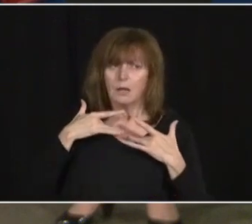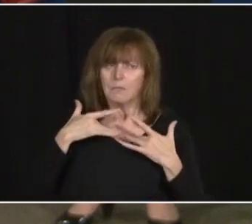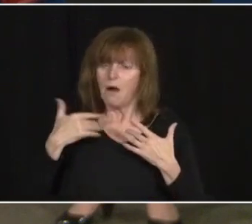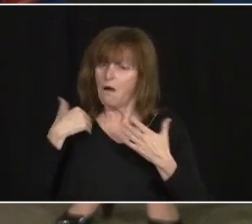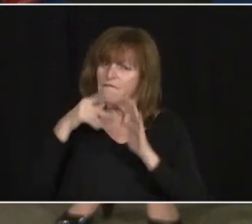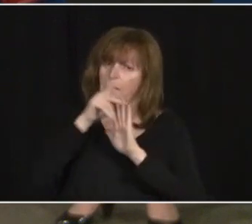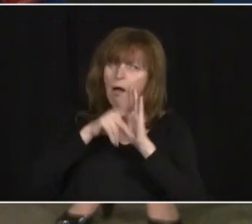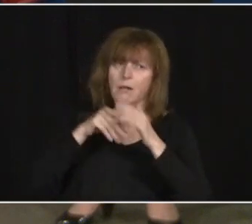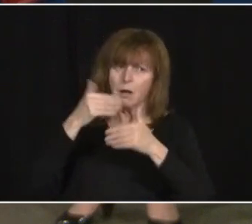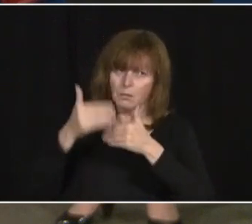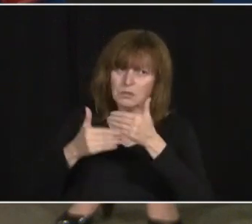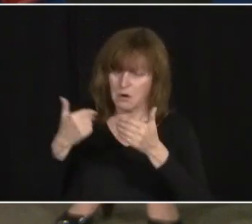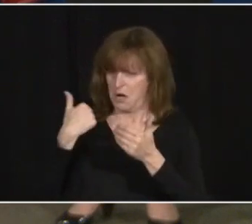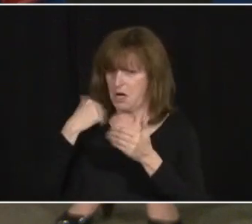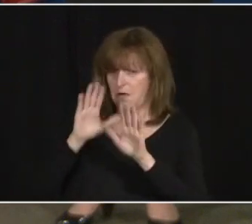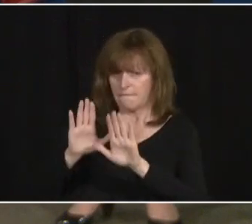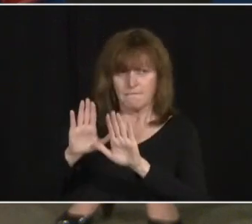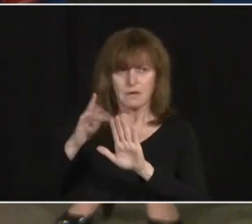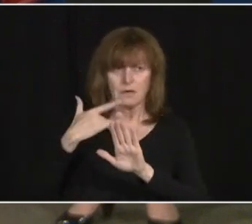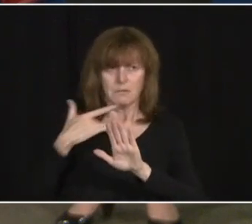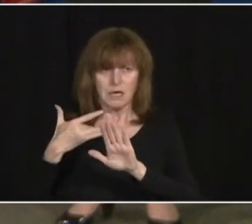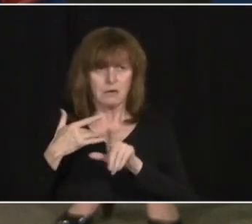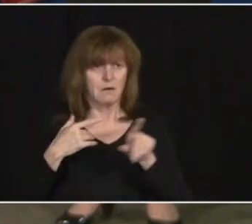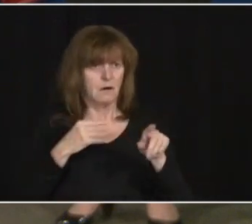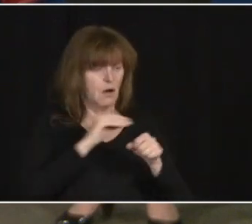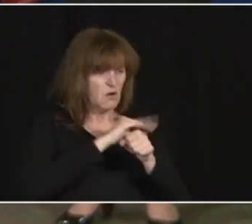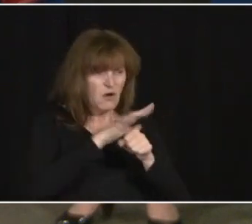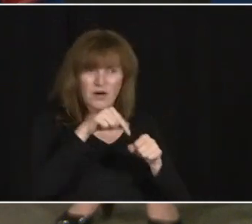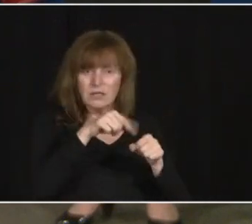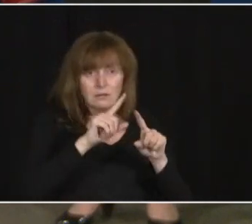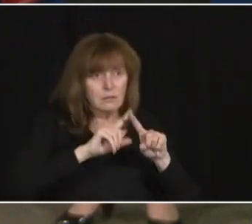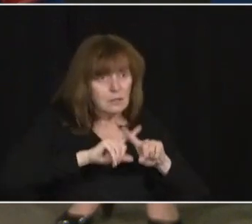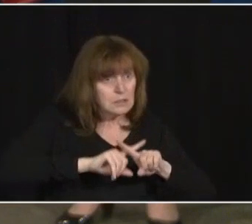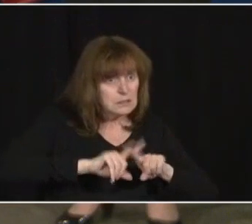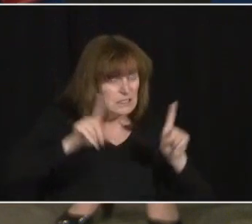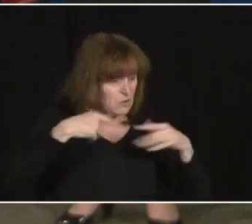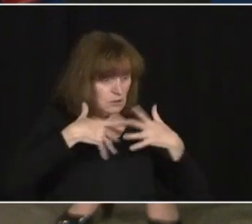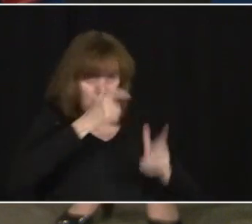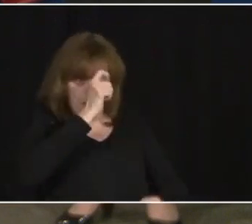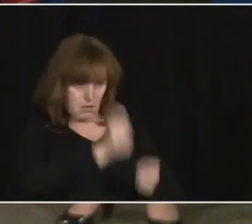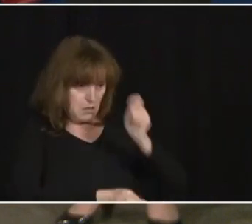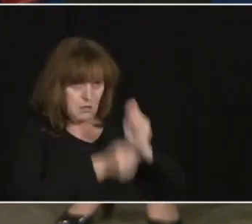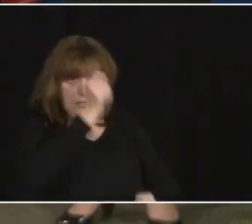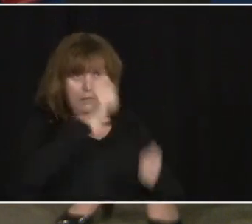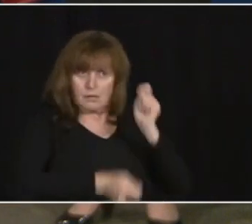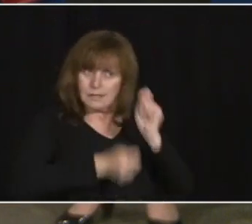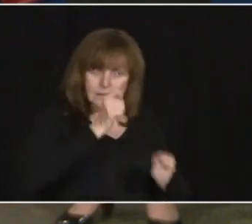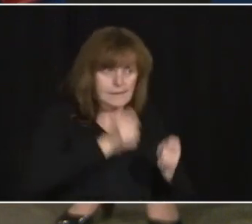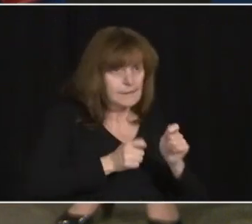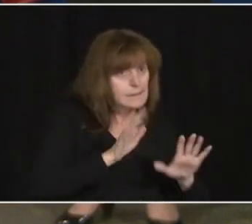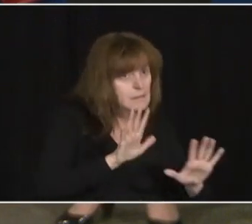Obviously we need to adapt to COVID-19 and that's what we are doing. And I want to thank the public service and